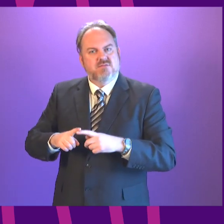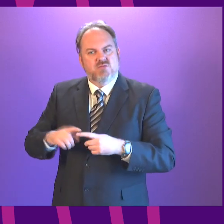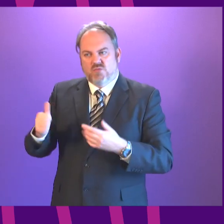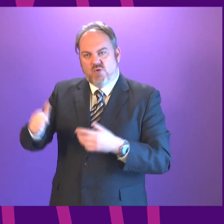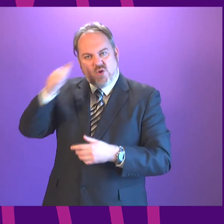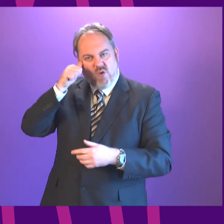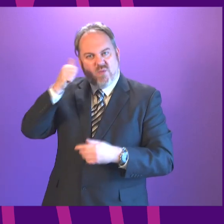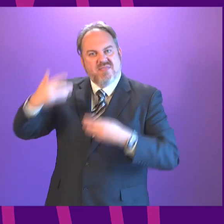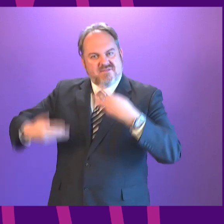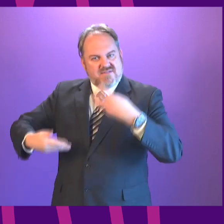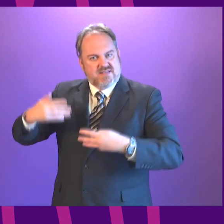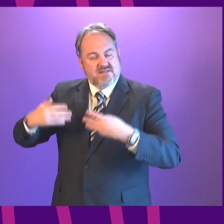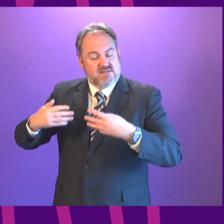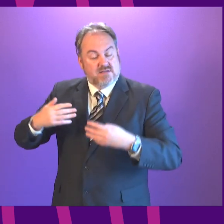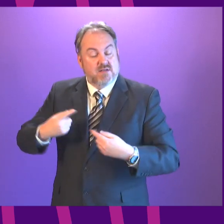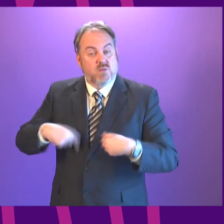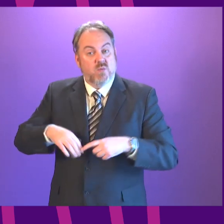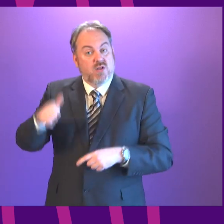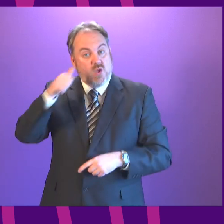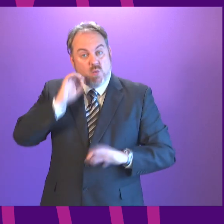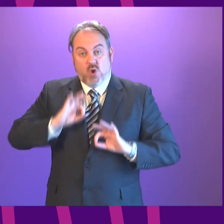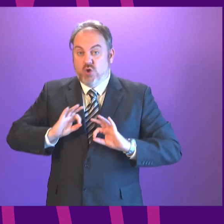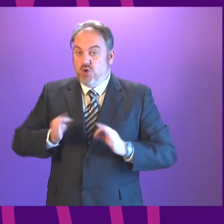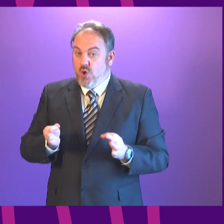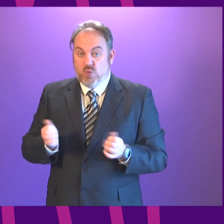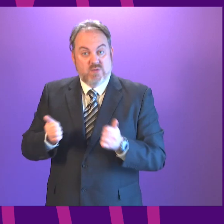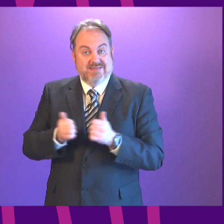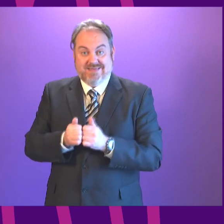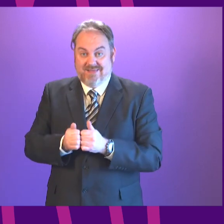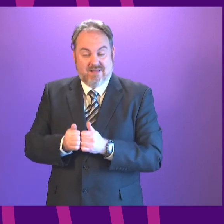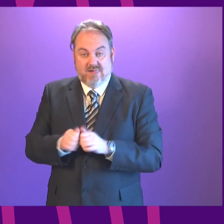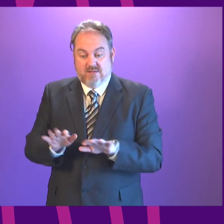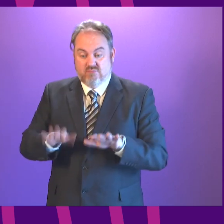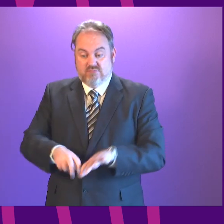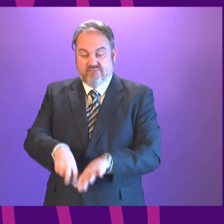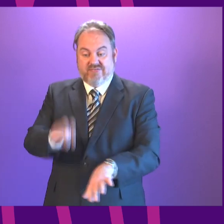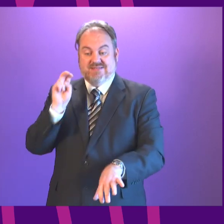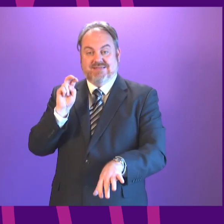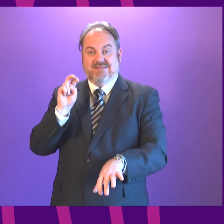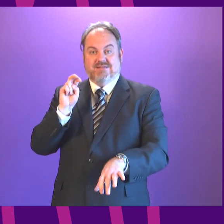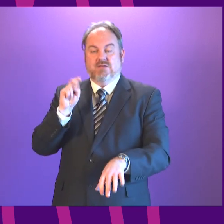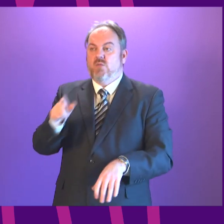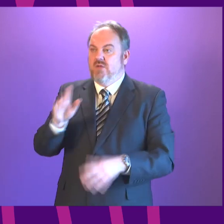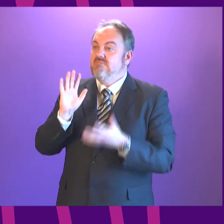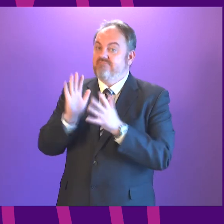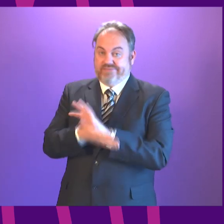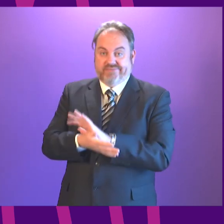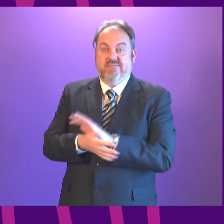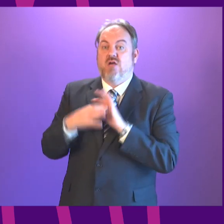It is a fact that a no-deal Brexit will jeopardise that access, which is highly concerning as